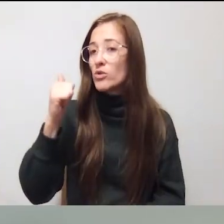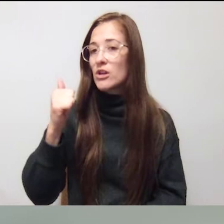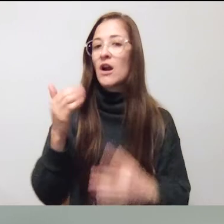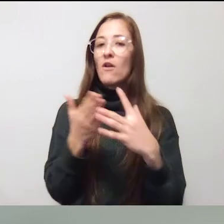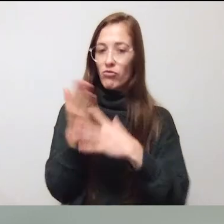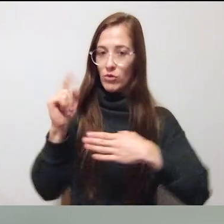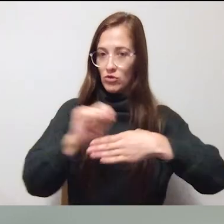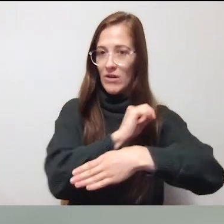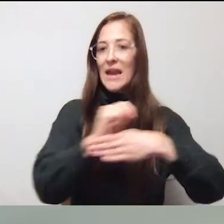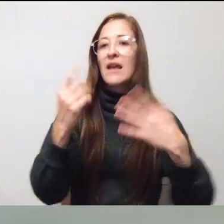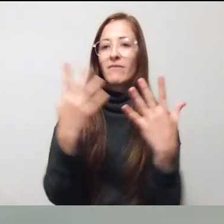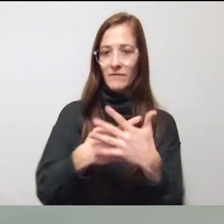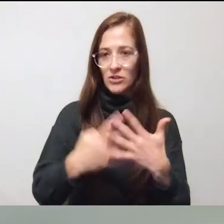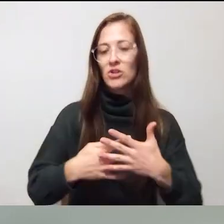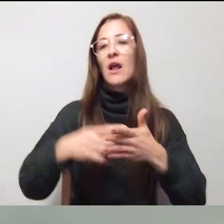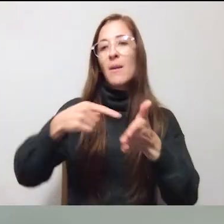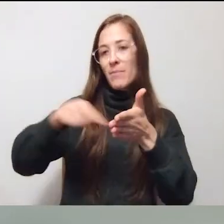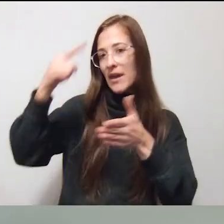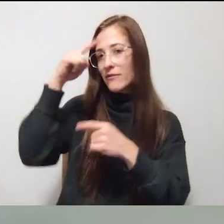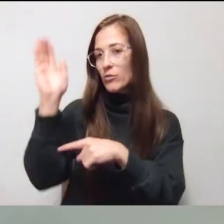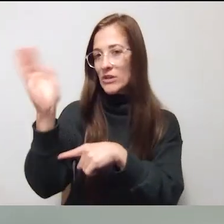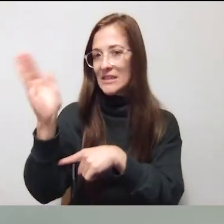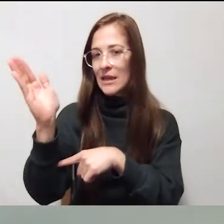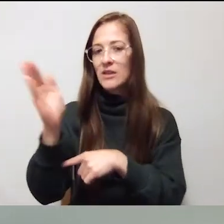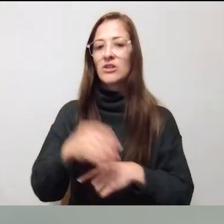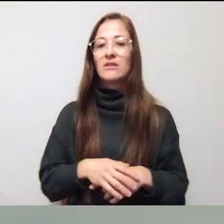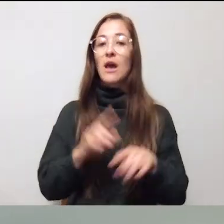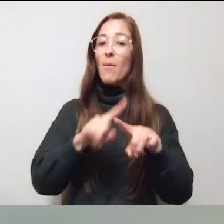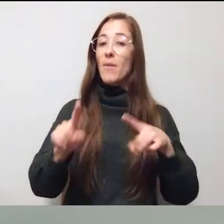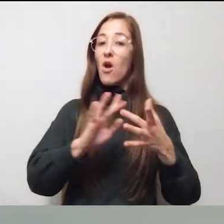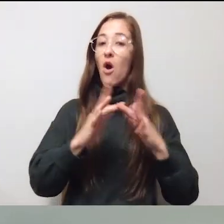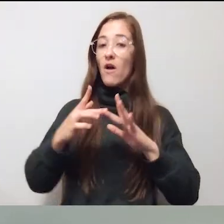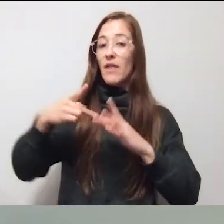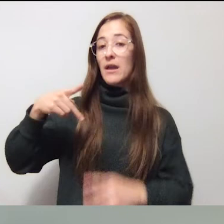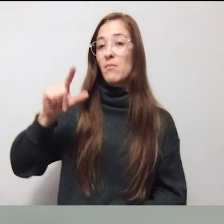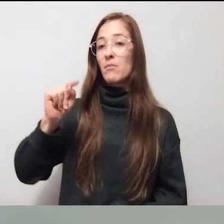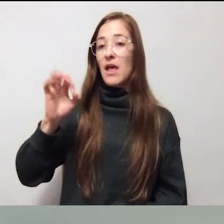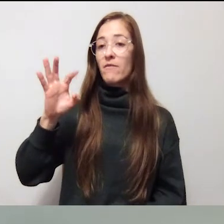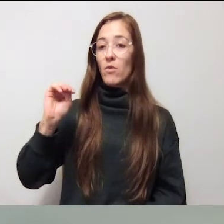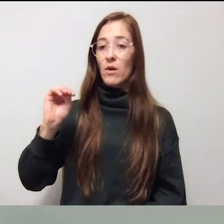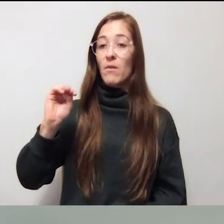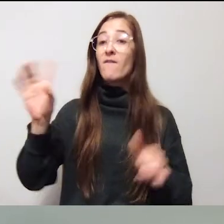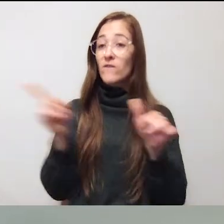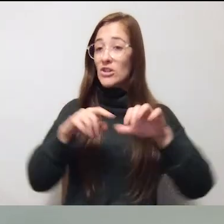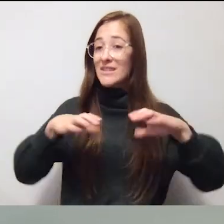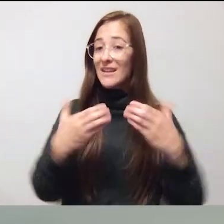They are paid for their presentations. But the online platform, your first class that you take is how to use an iPhone,